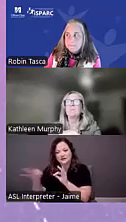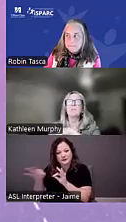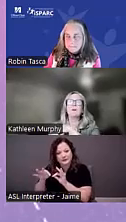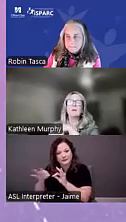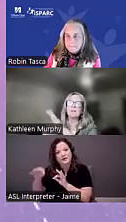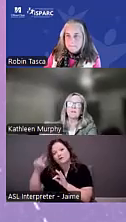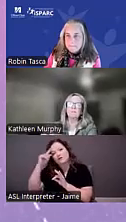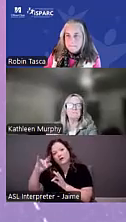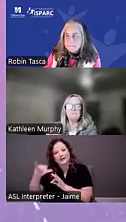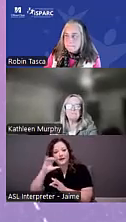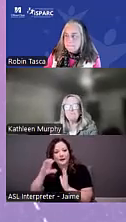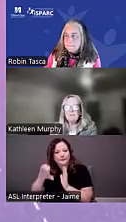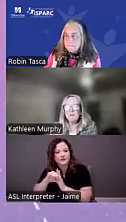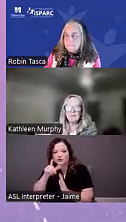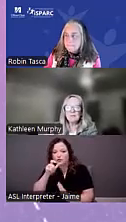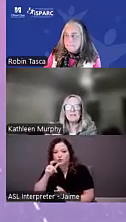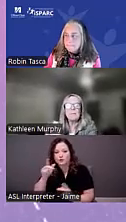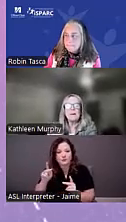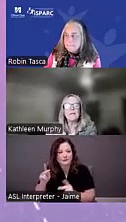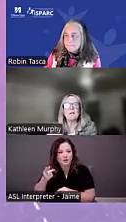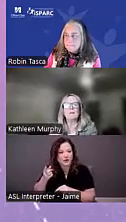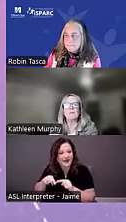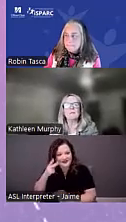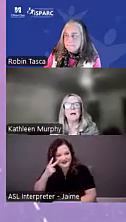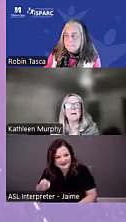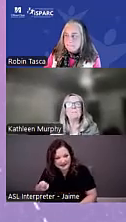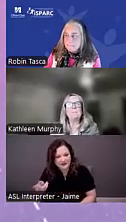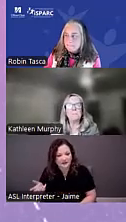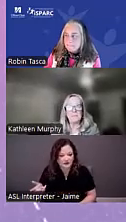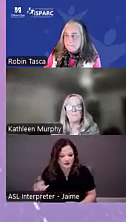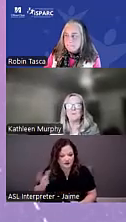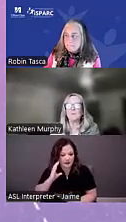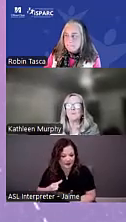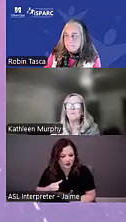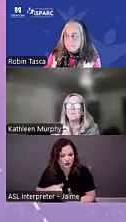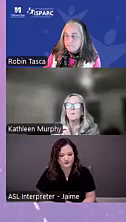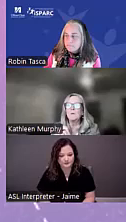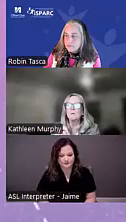There's also-- kind of riffing here-- but some people will,